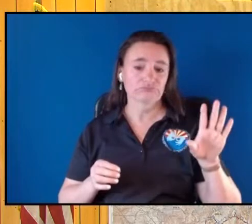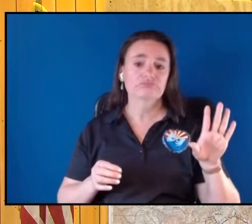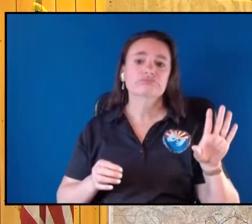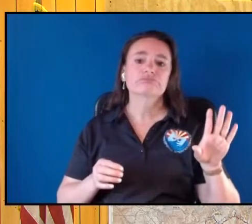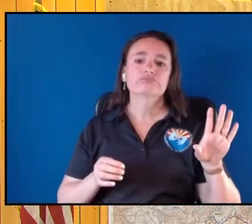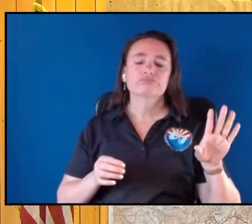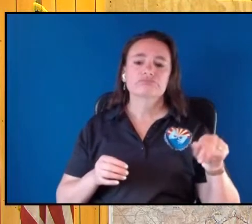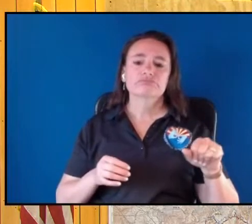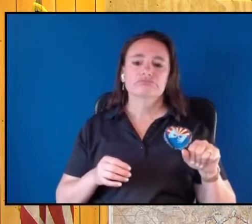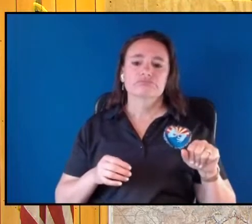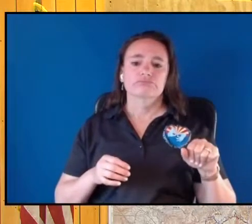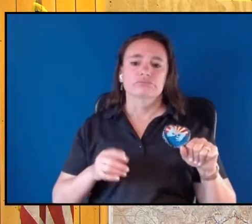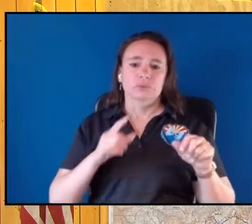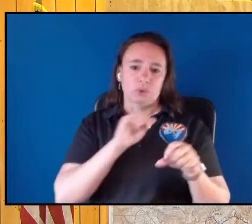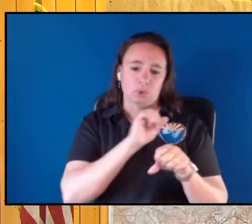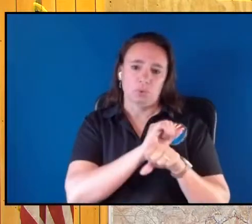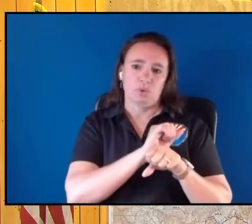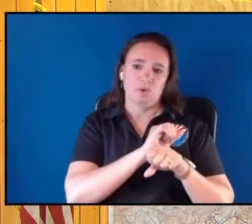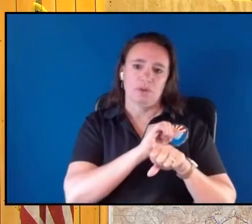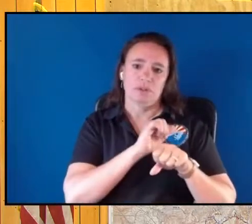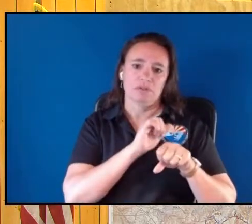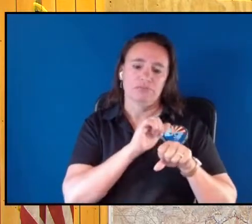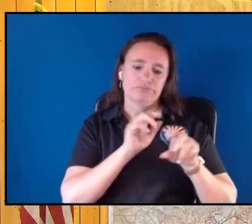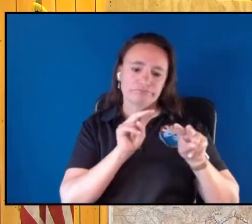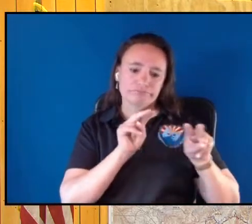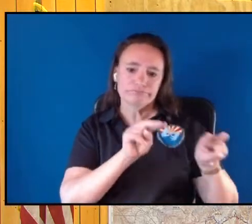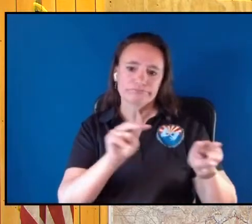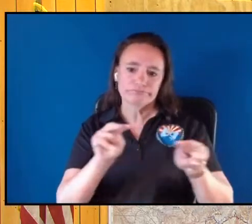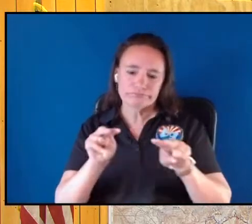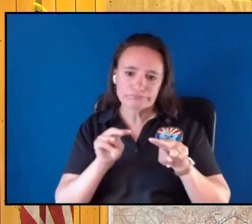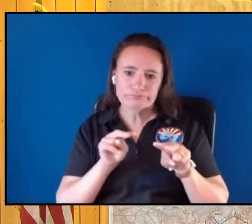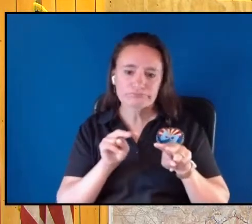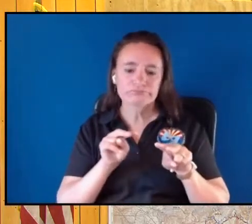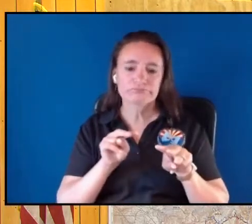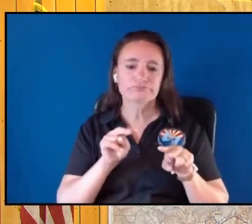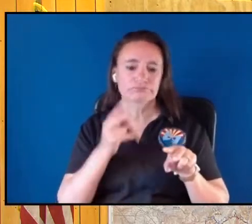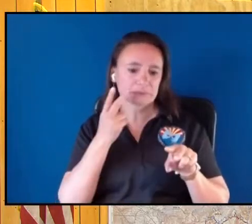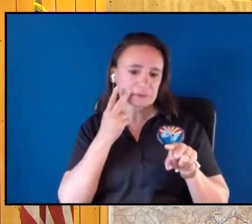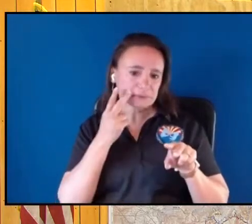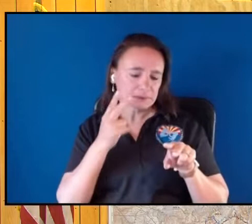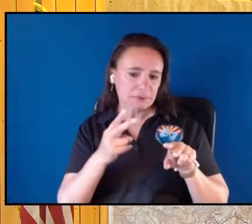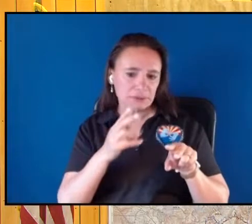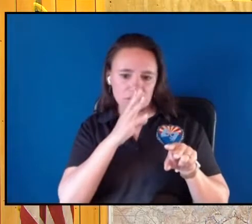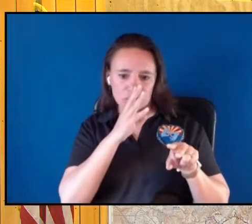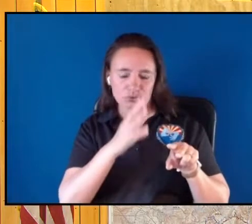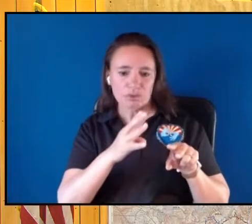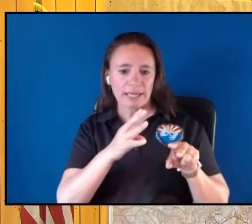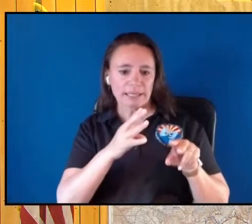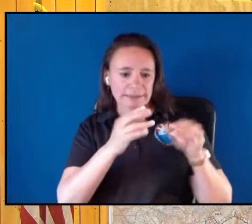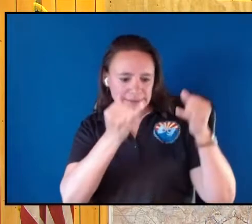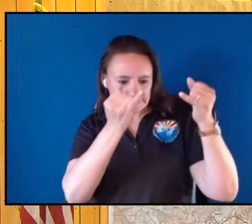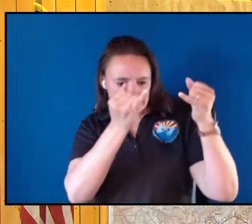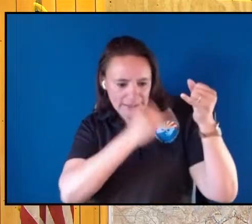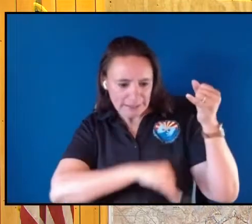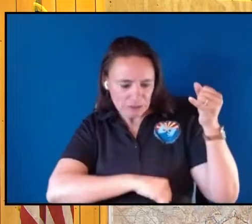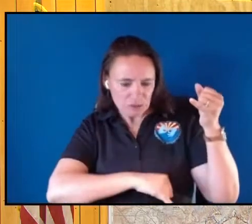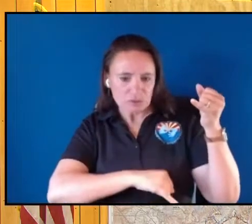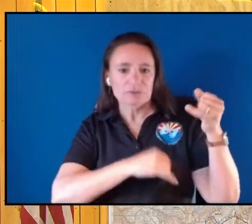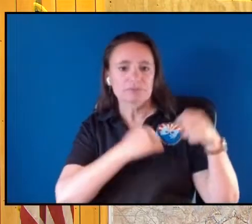continuing to patrol, look at that direct fire edge of the perimeter and make sure that fire stays where we want it to.